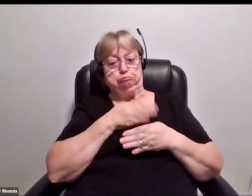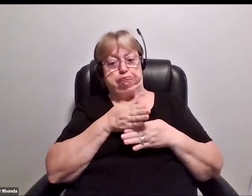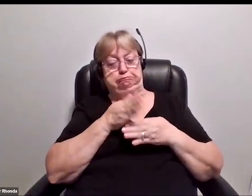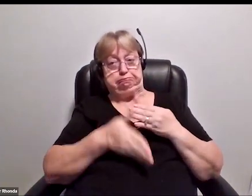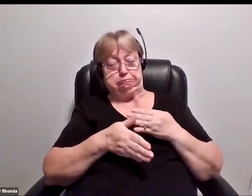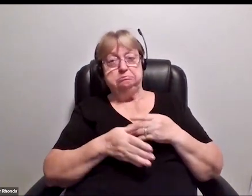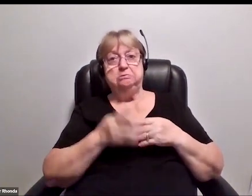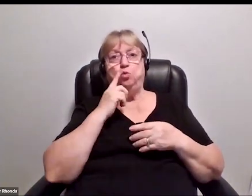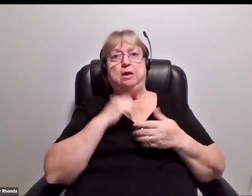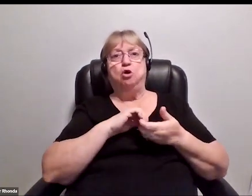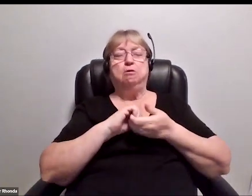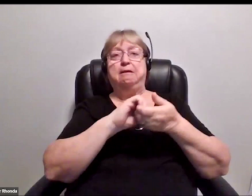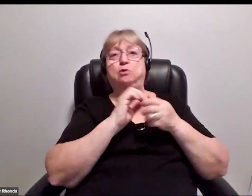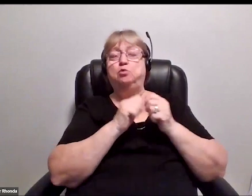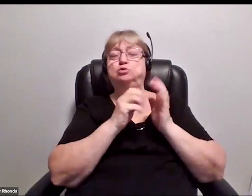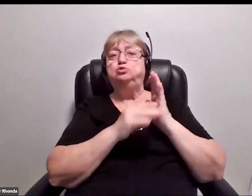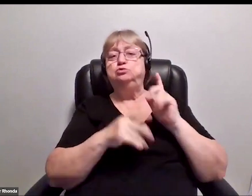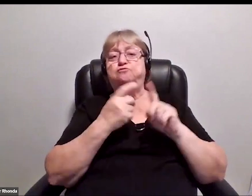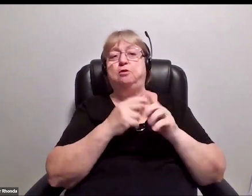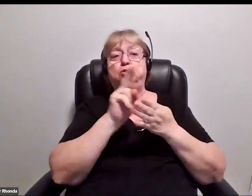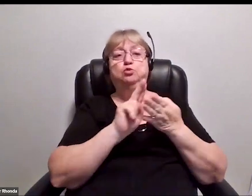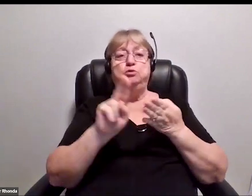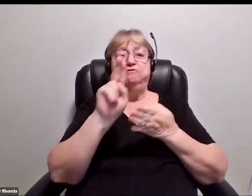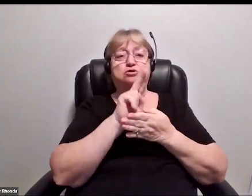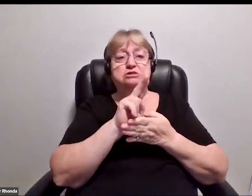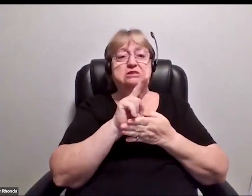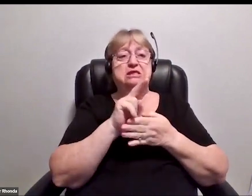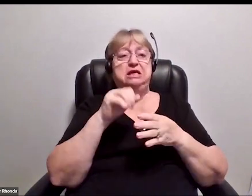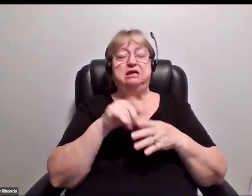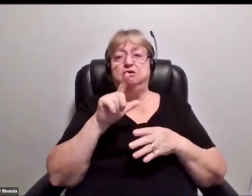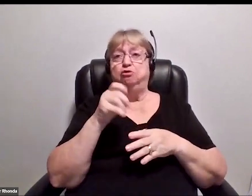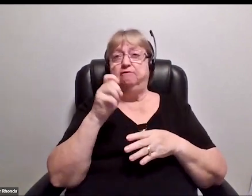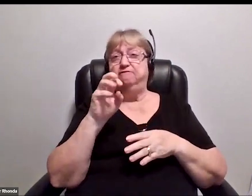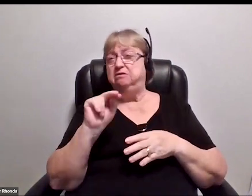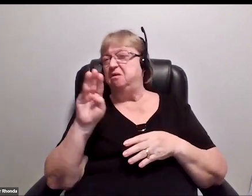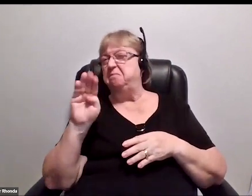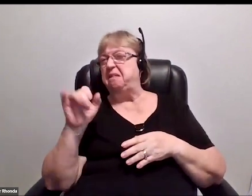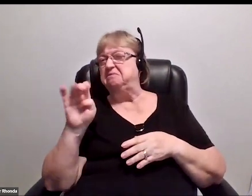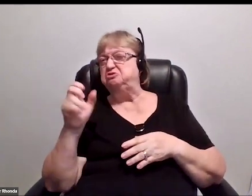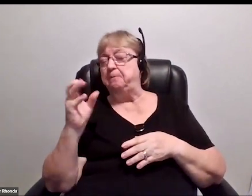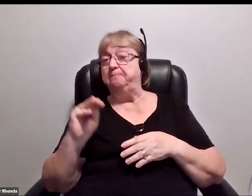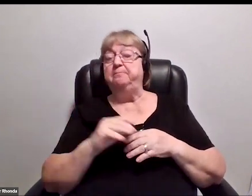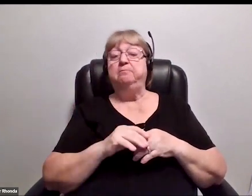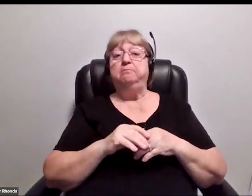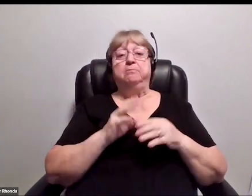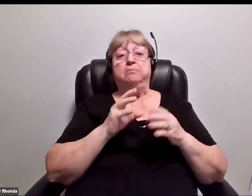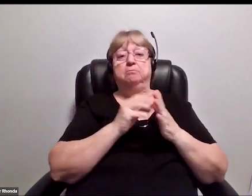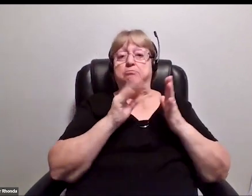from University KU Leuven in Belgium, where these students are taking a subject